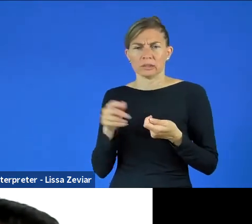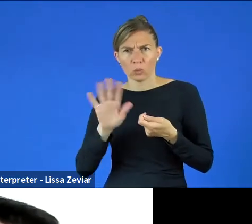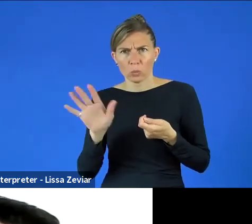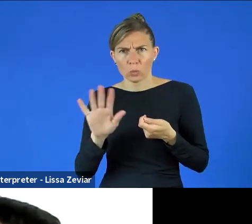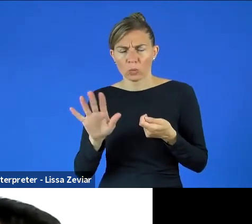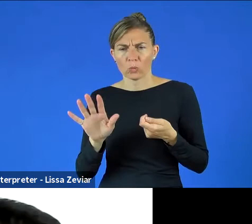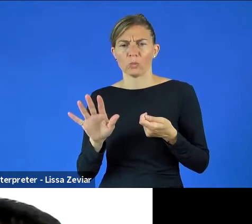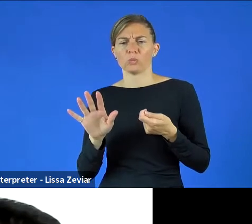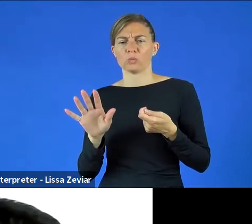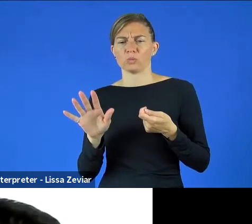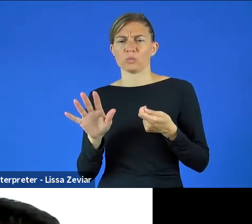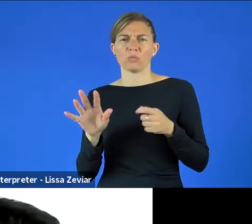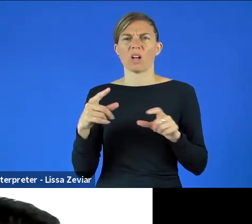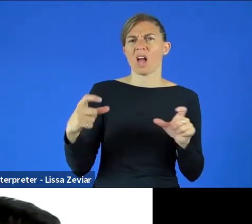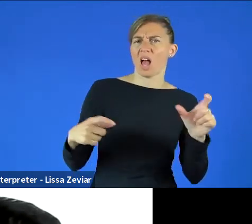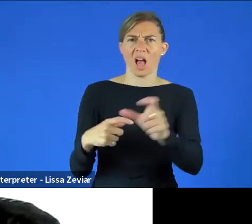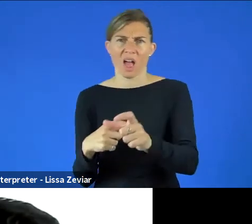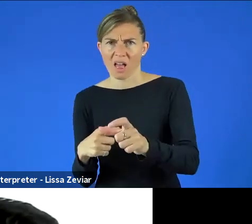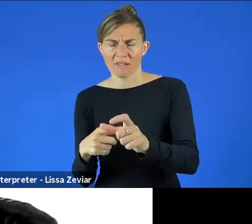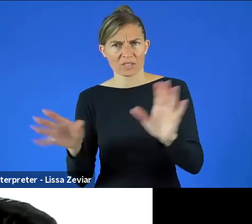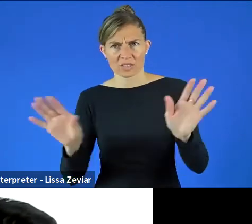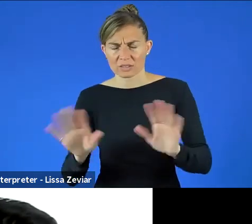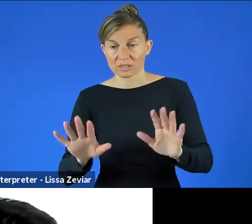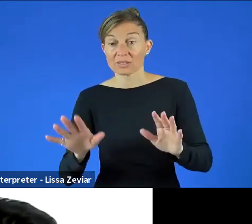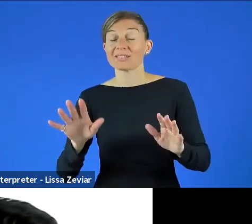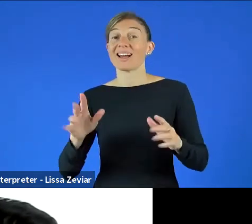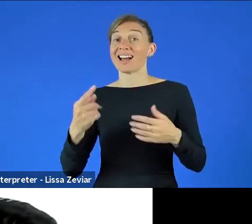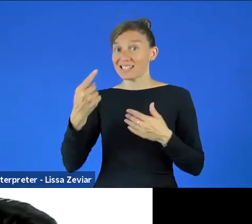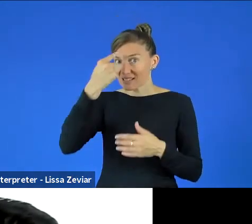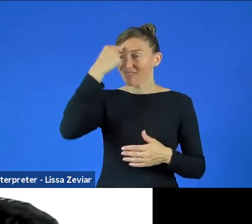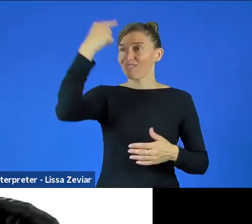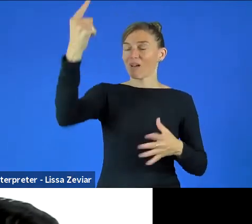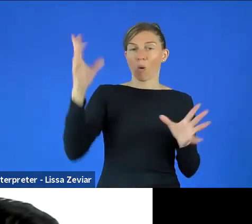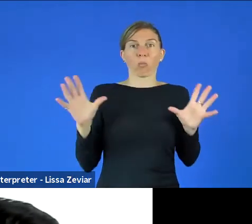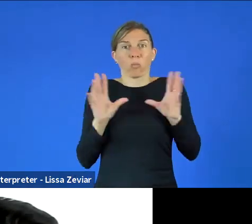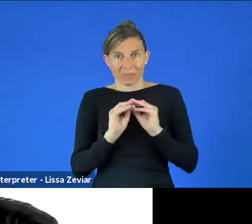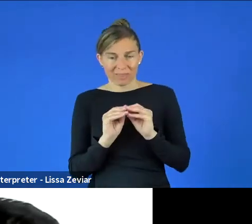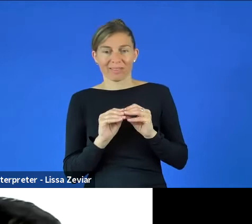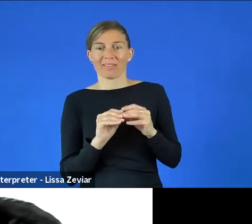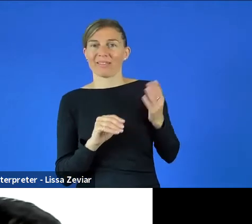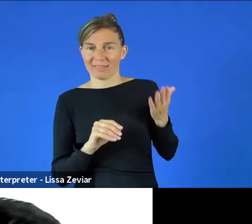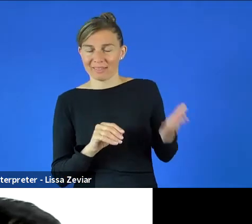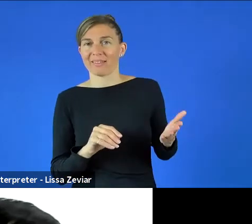of new services and products. But that is part of the development process.